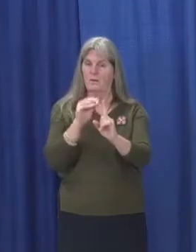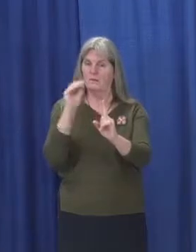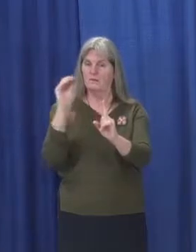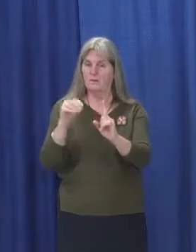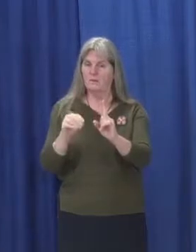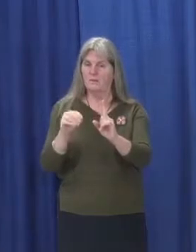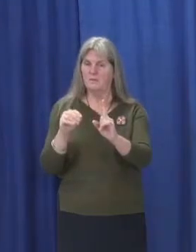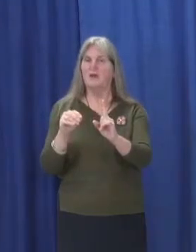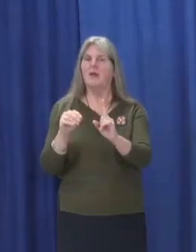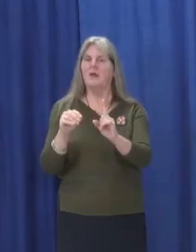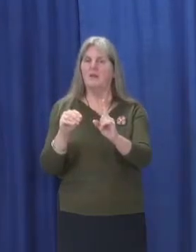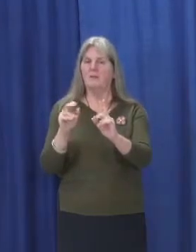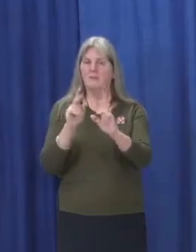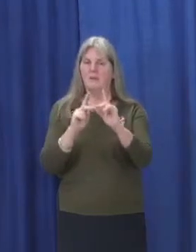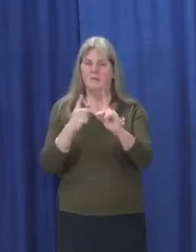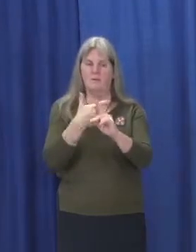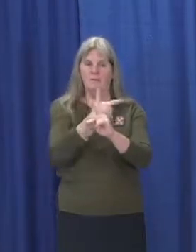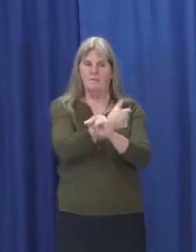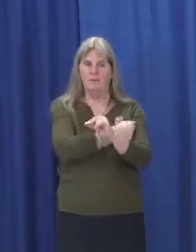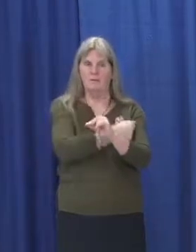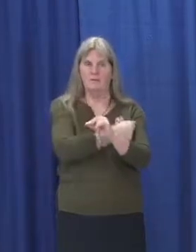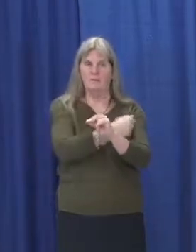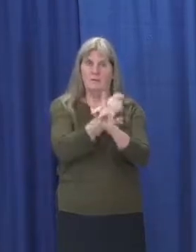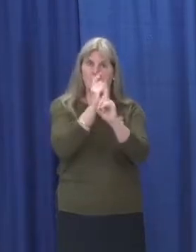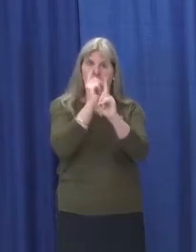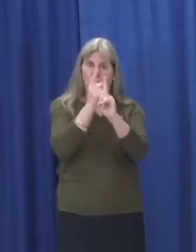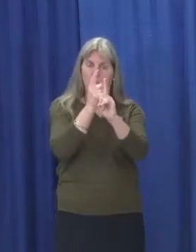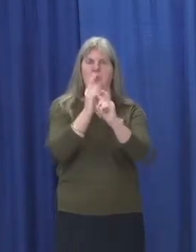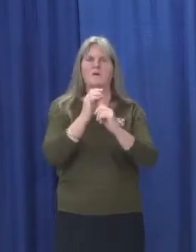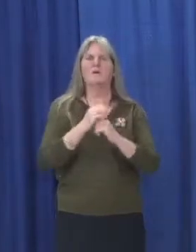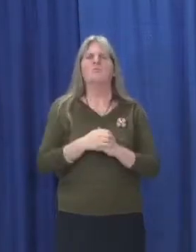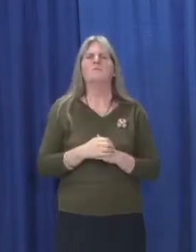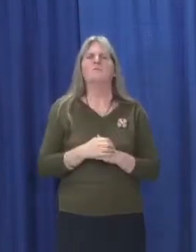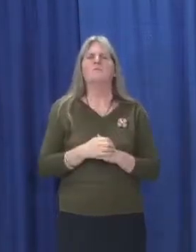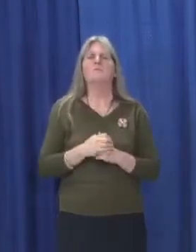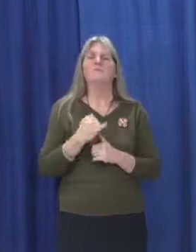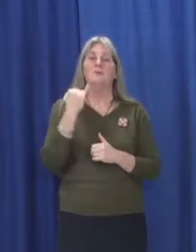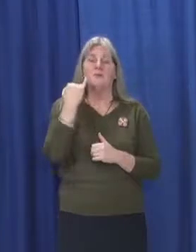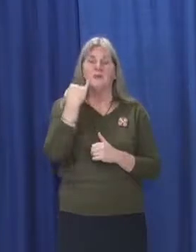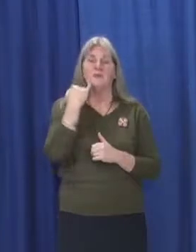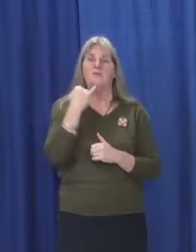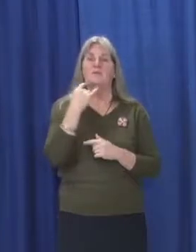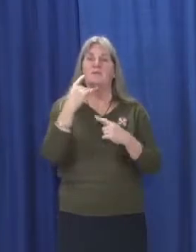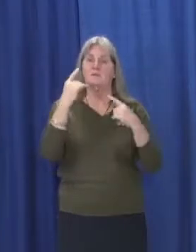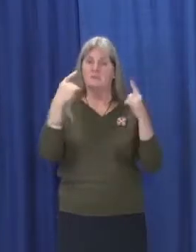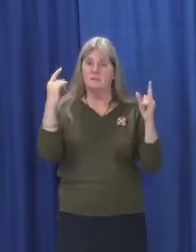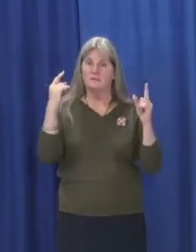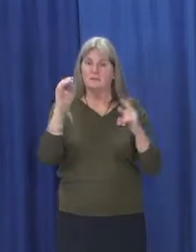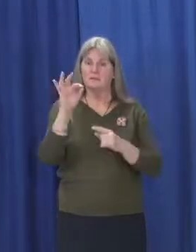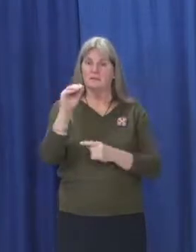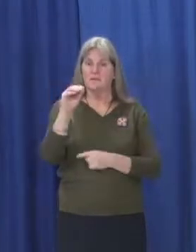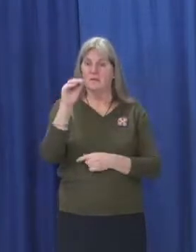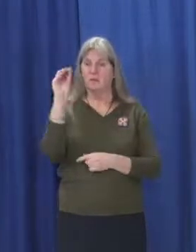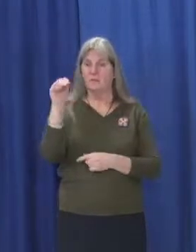population being vaccinated if we achieve this number will the